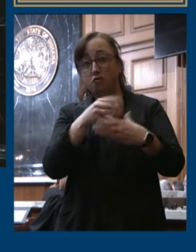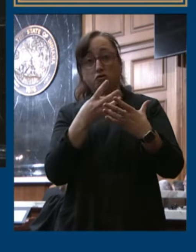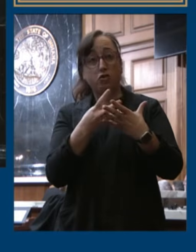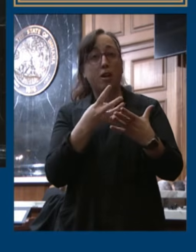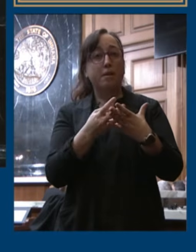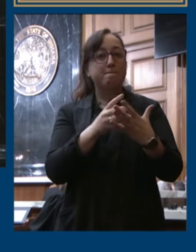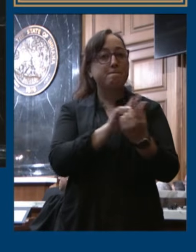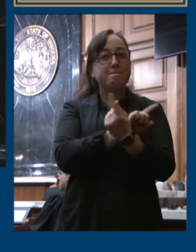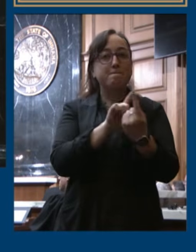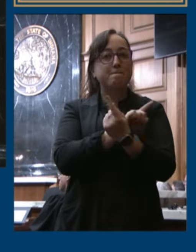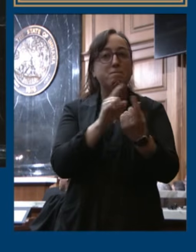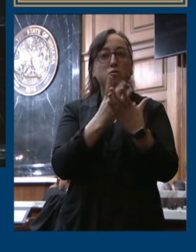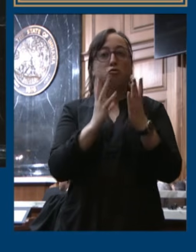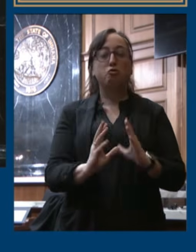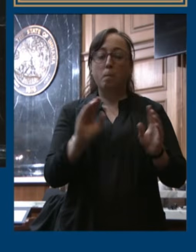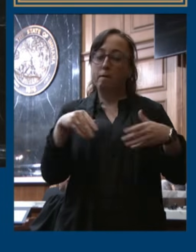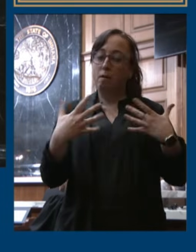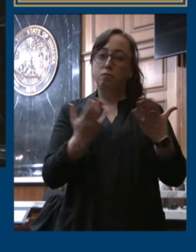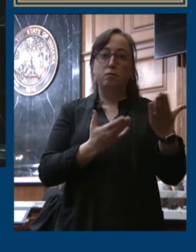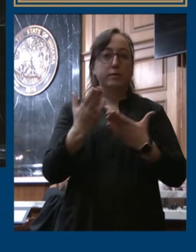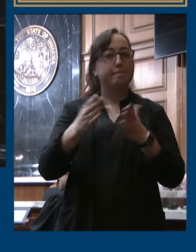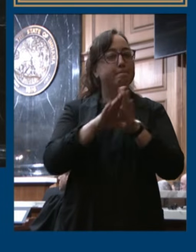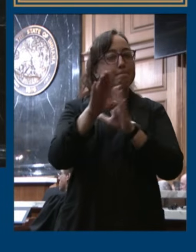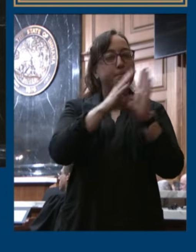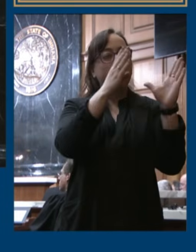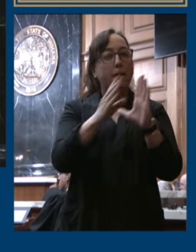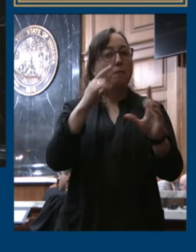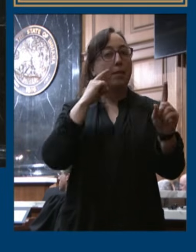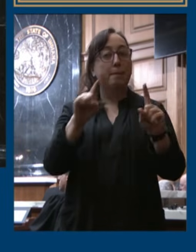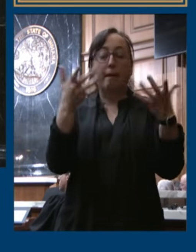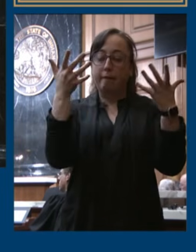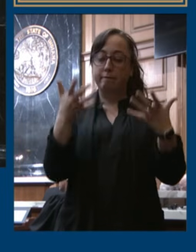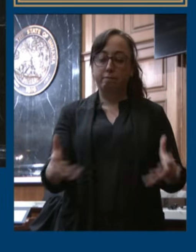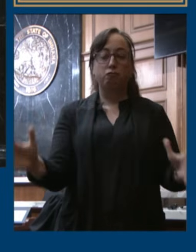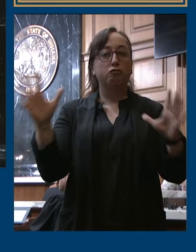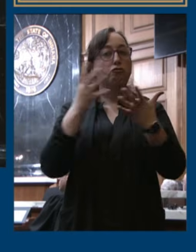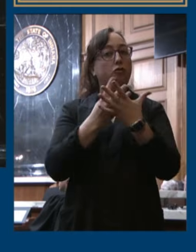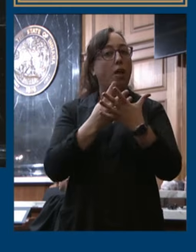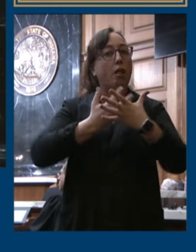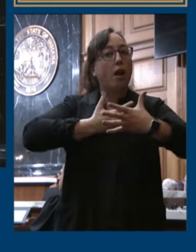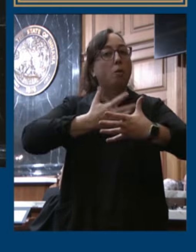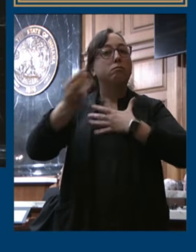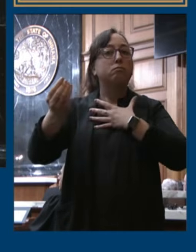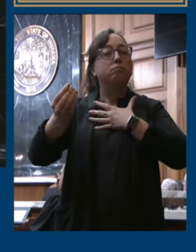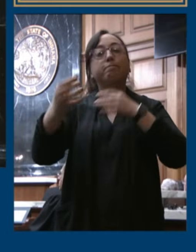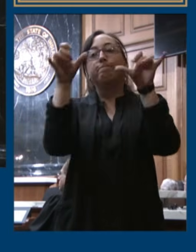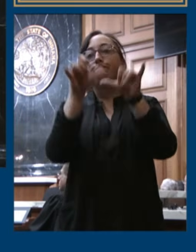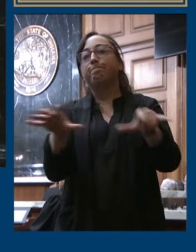HELP THEM GET SERVICES AND DEVELOP A PLAN, SO WHEN THEY DO LEAVE JAIL THEY DON'T GO BACK TO THE SAME LIFESTYLE.